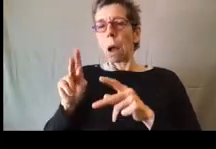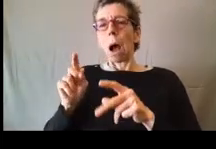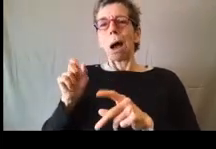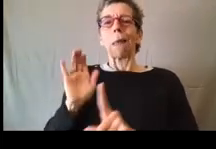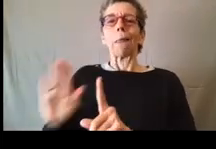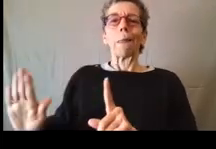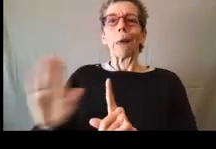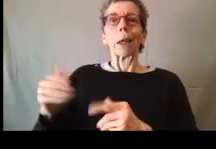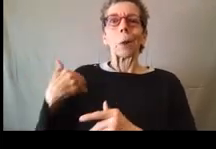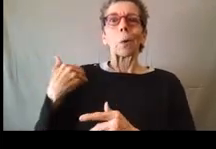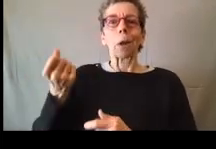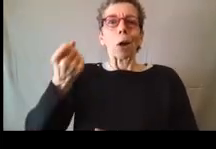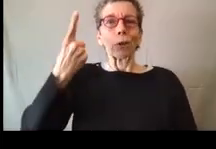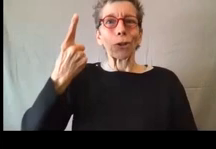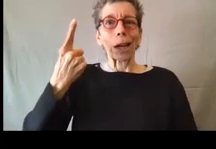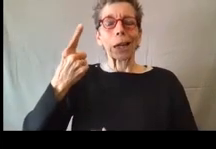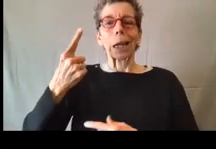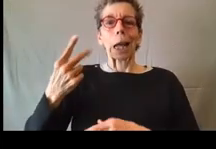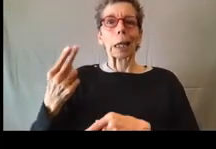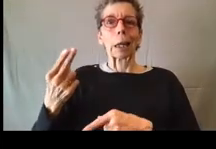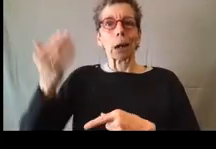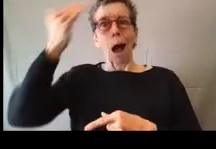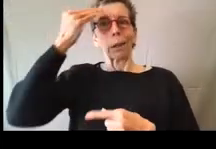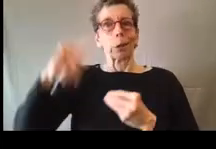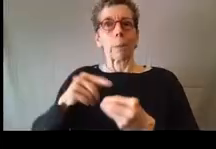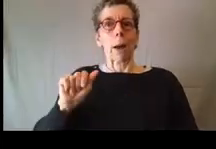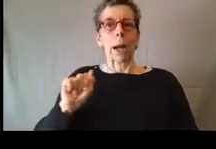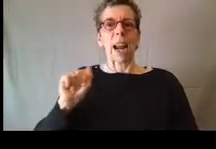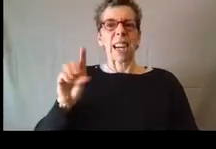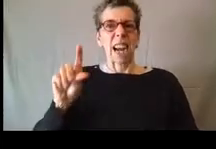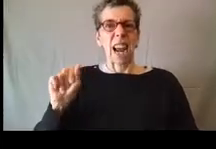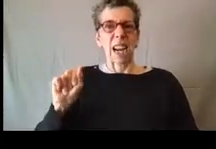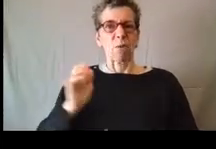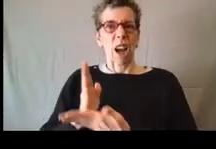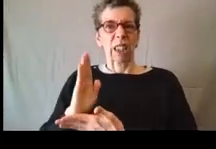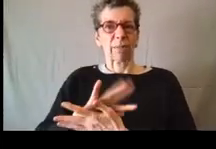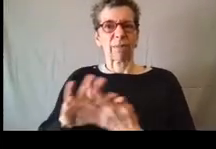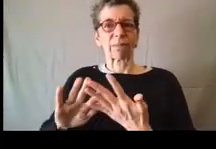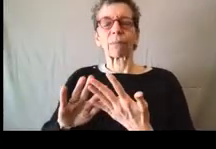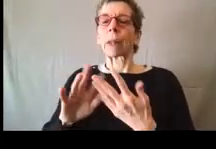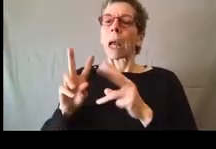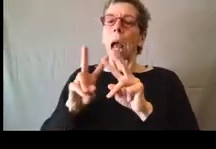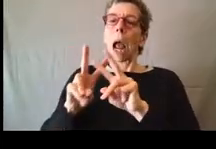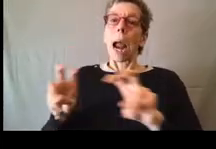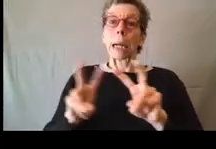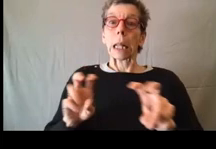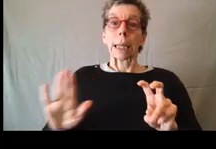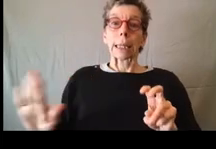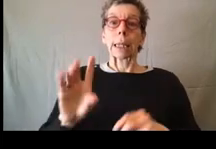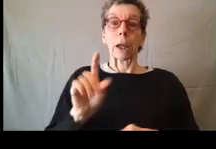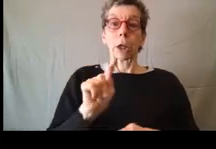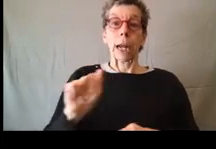the ADA. For analyzing the data from the five focus groups across three states they uncovered